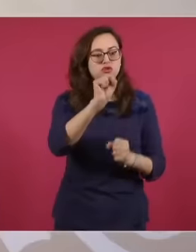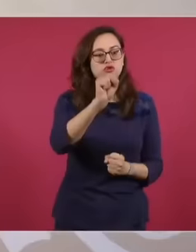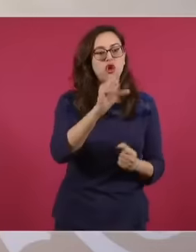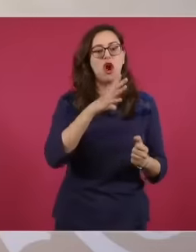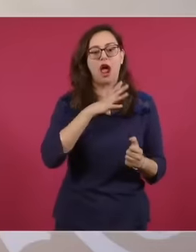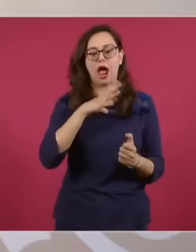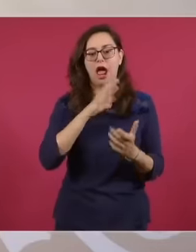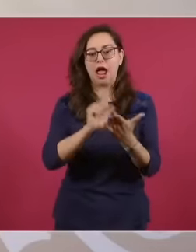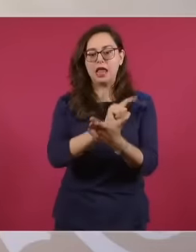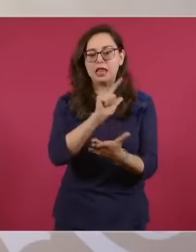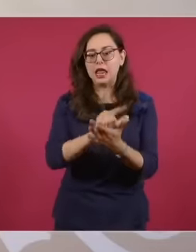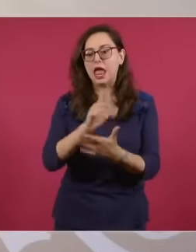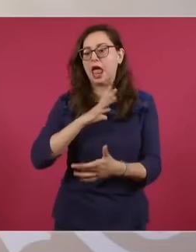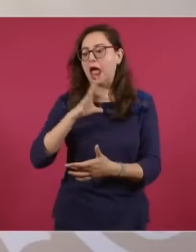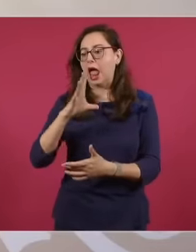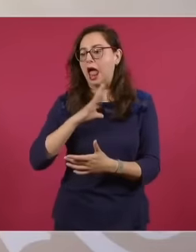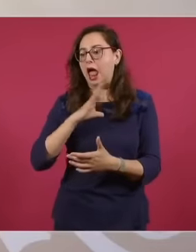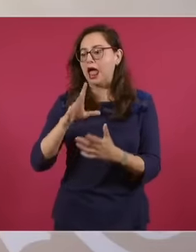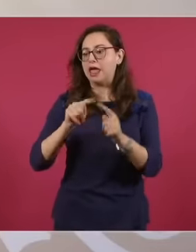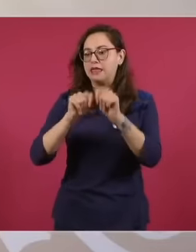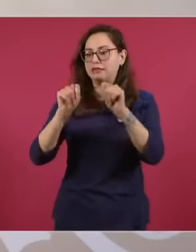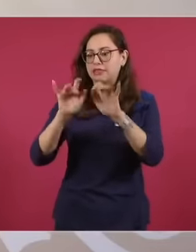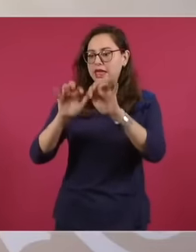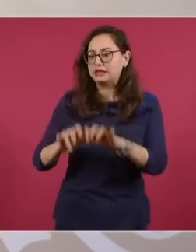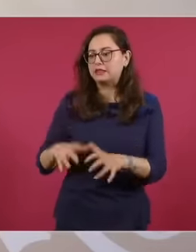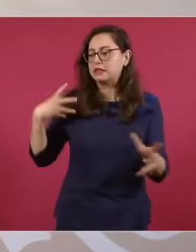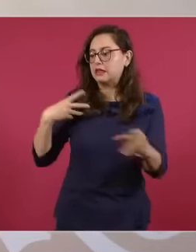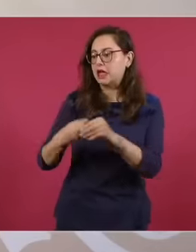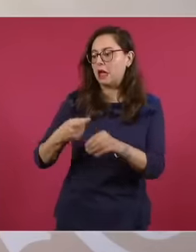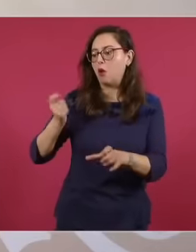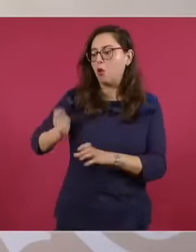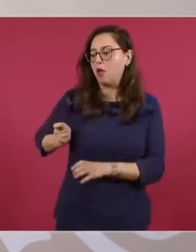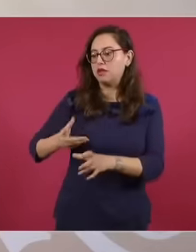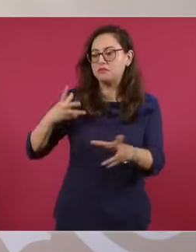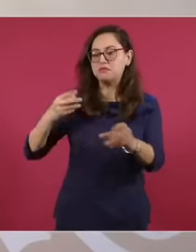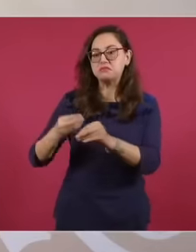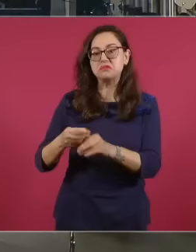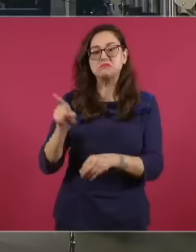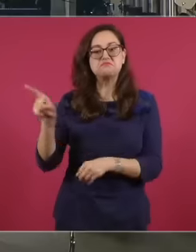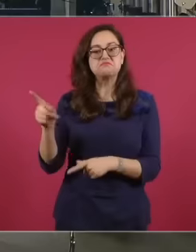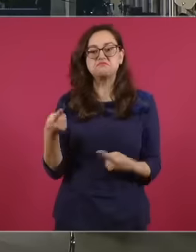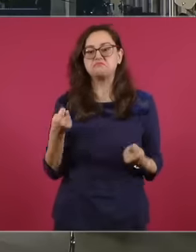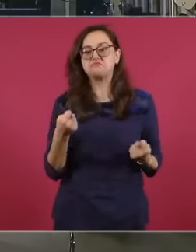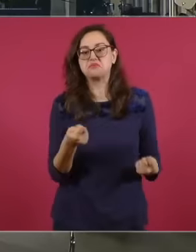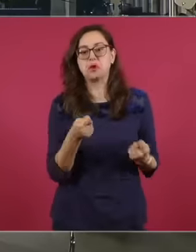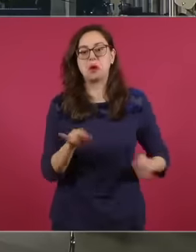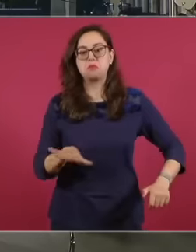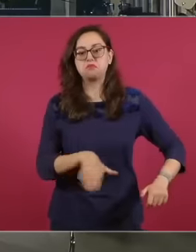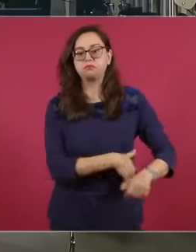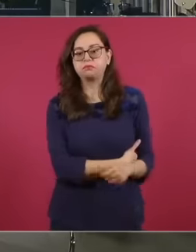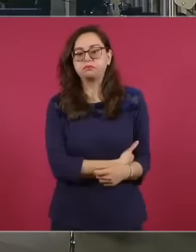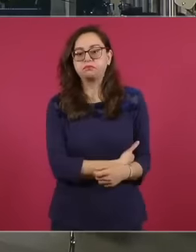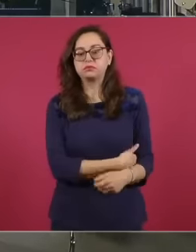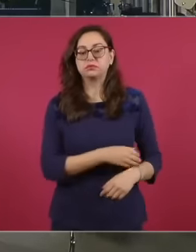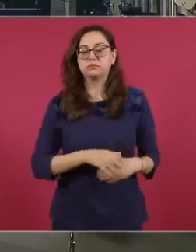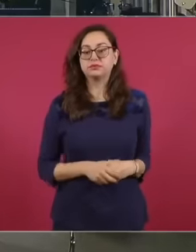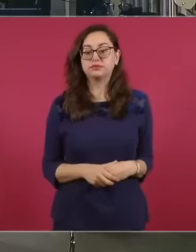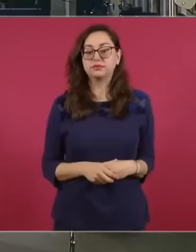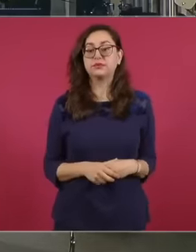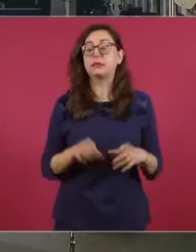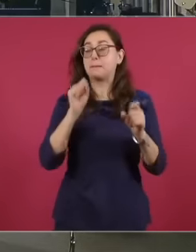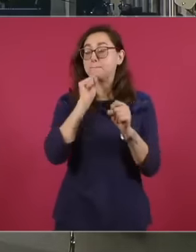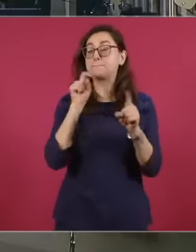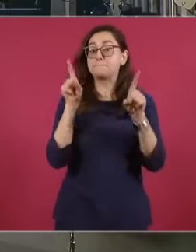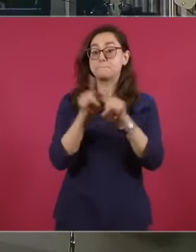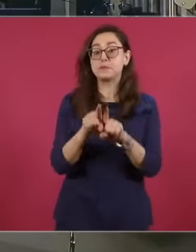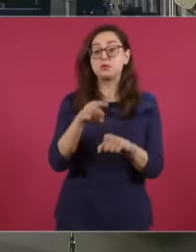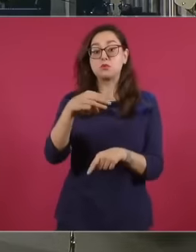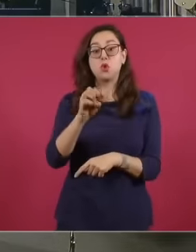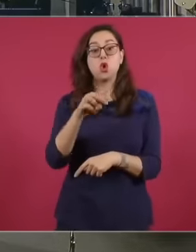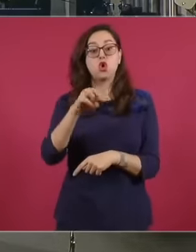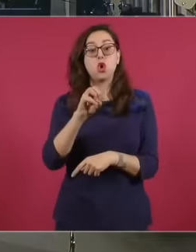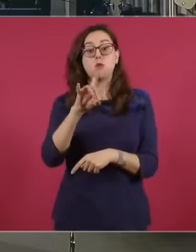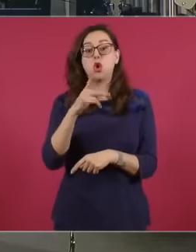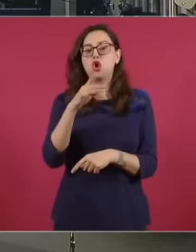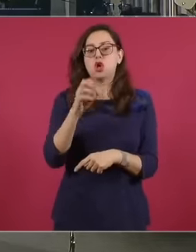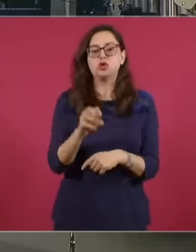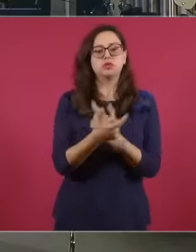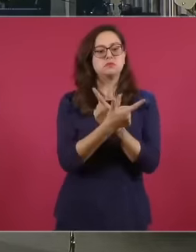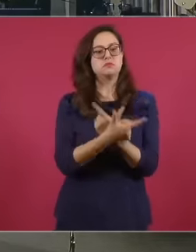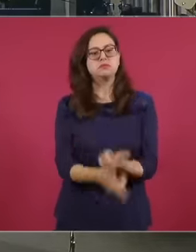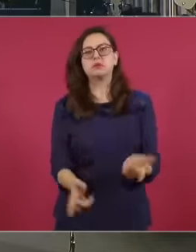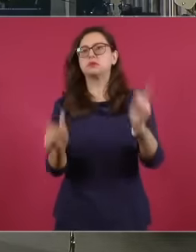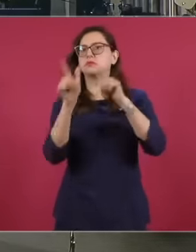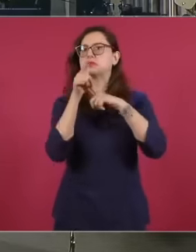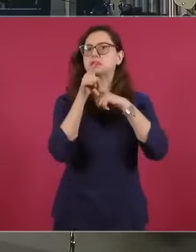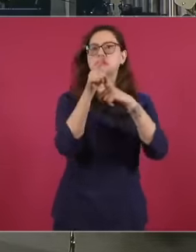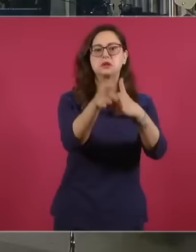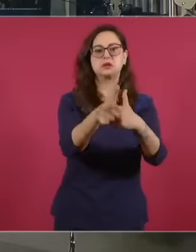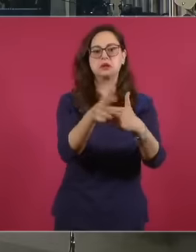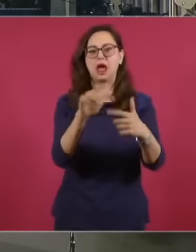monopolies, look for the information, be it